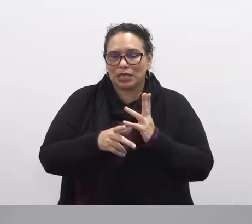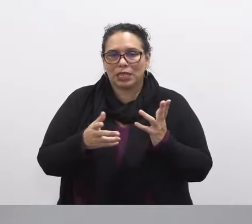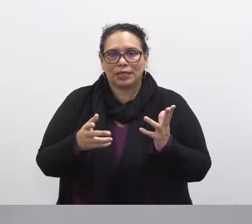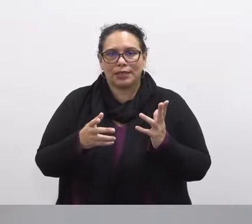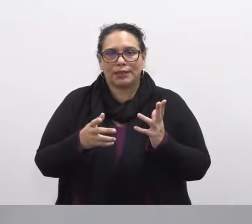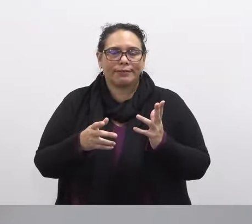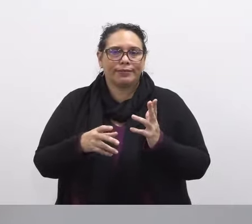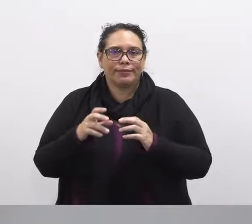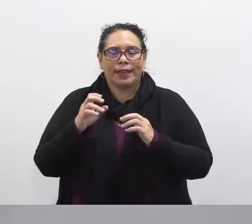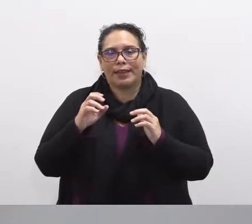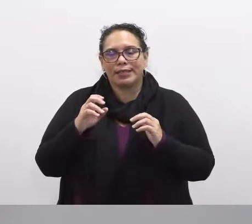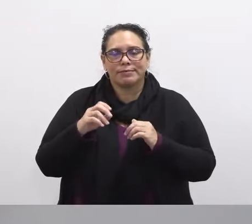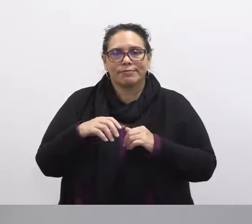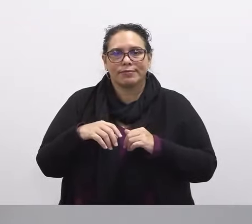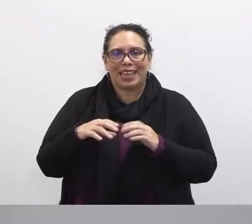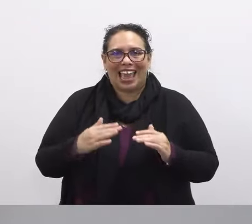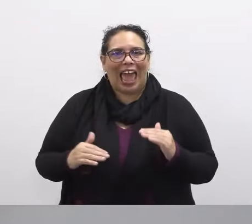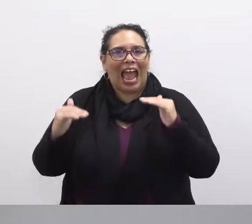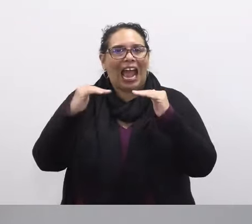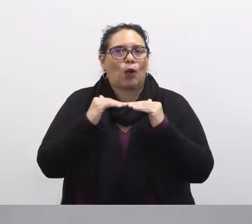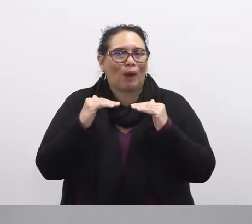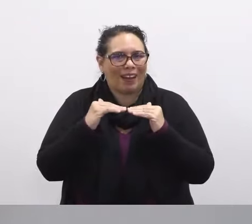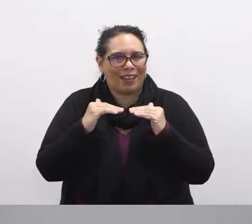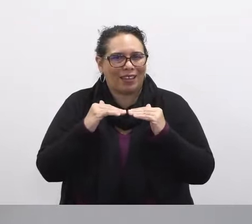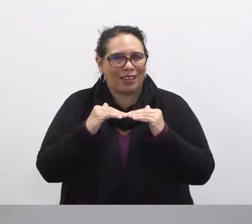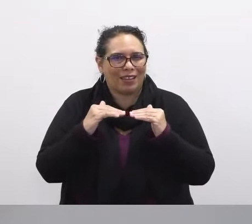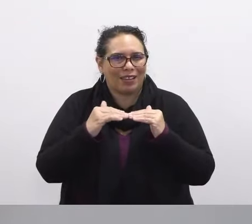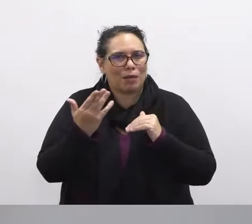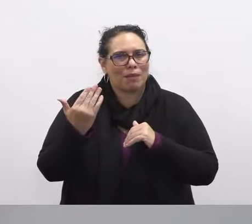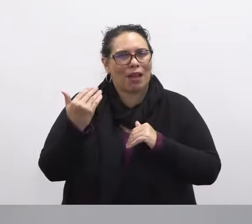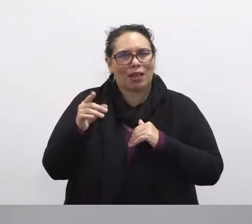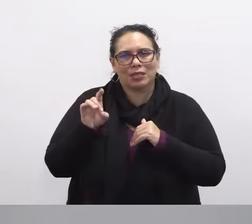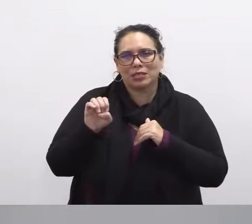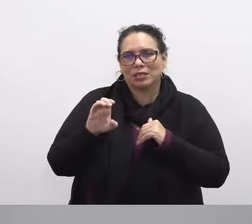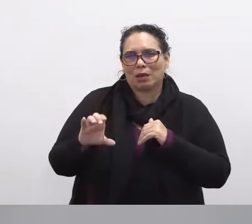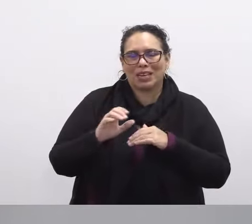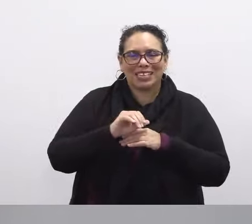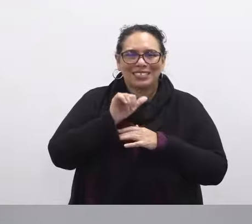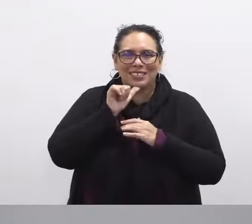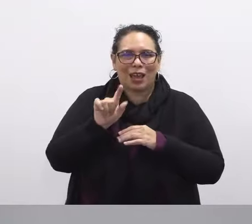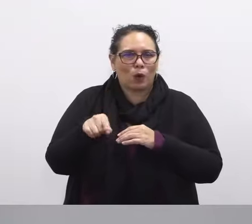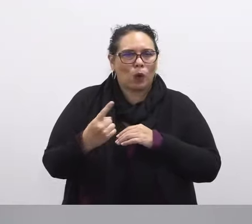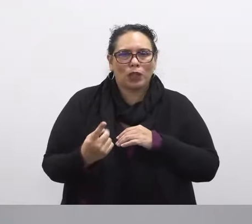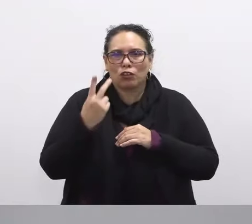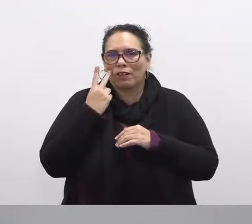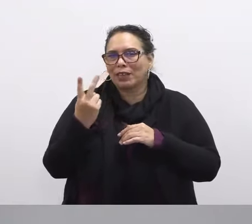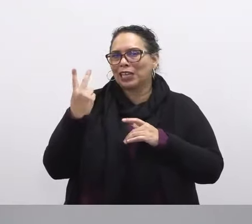in December, it's not just a reflection of building on the wonderful work that we're doing,